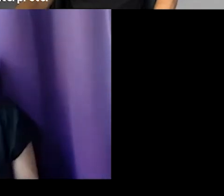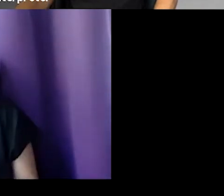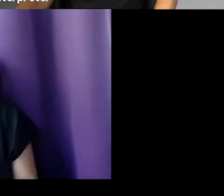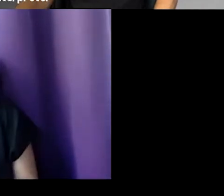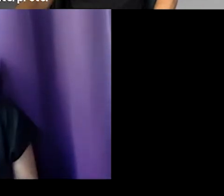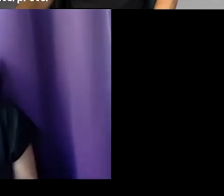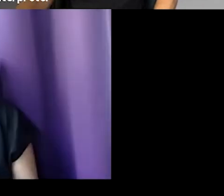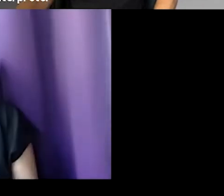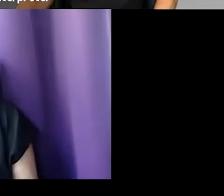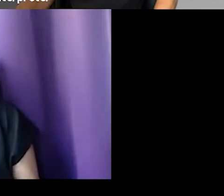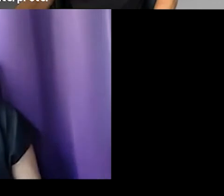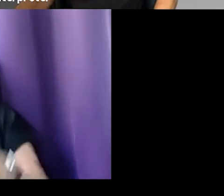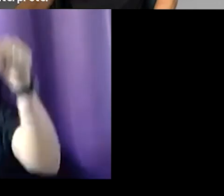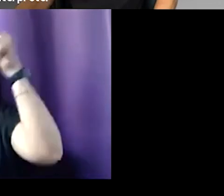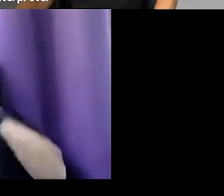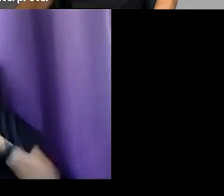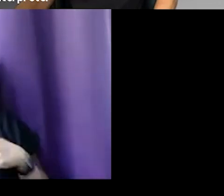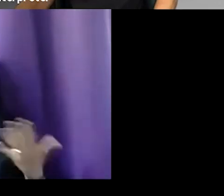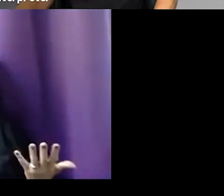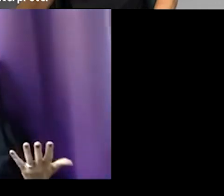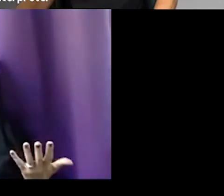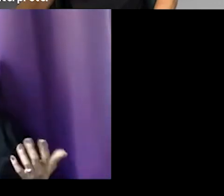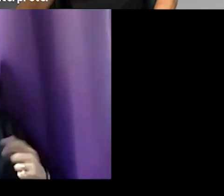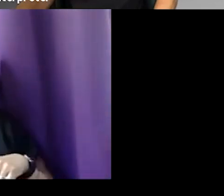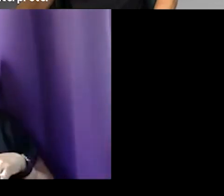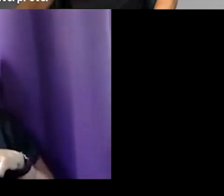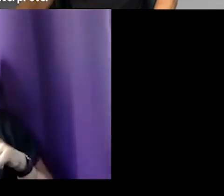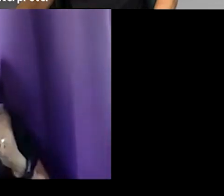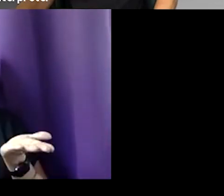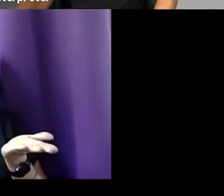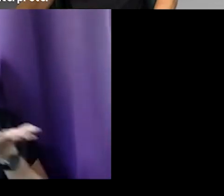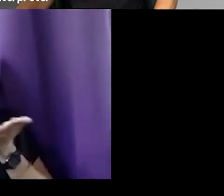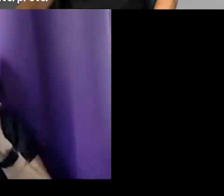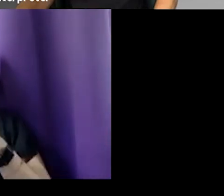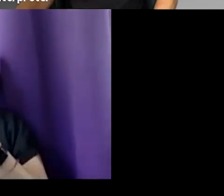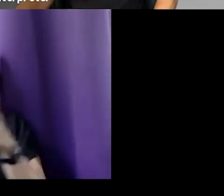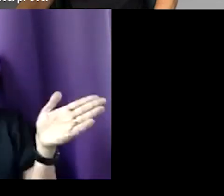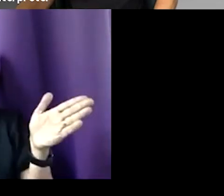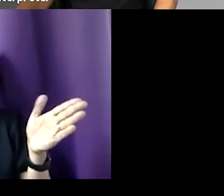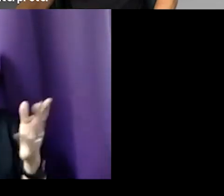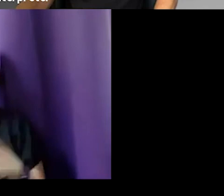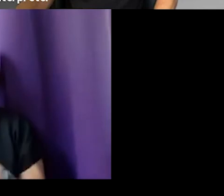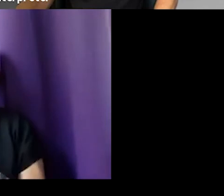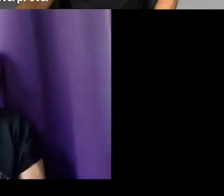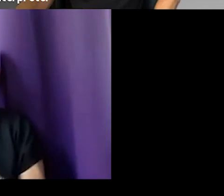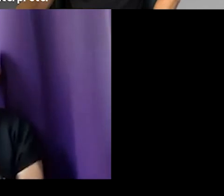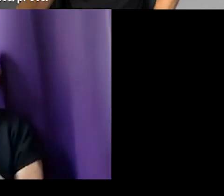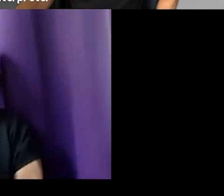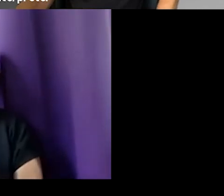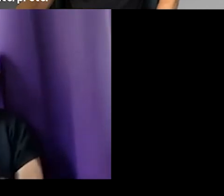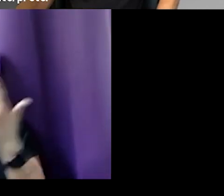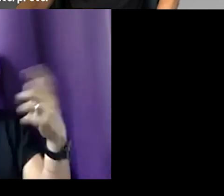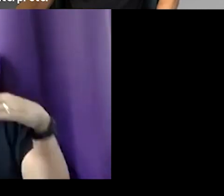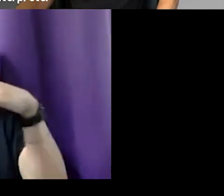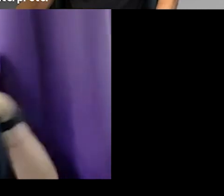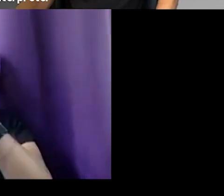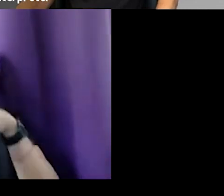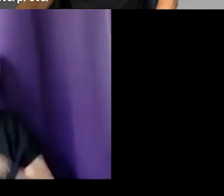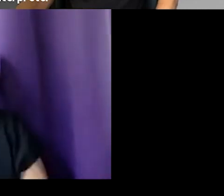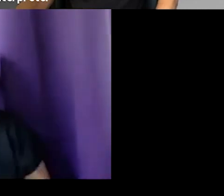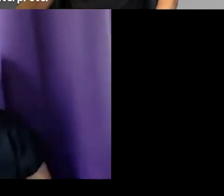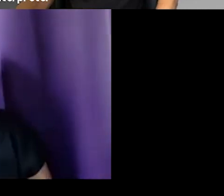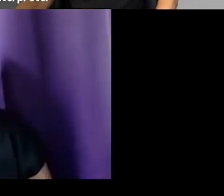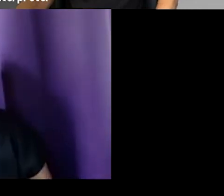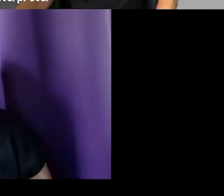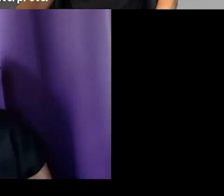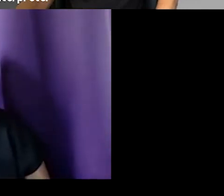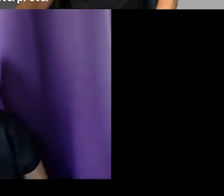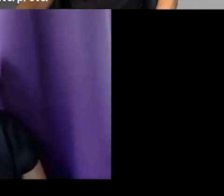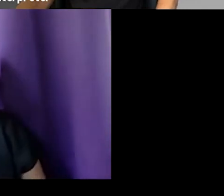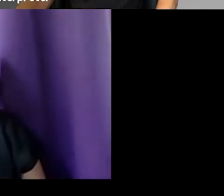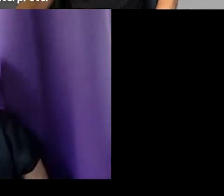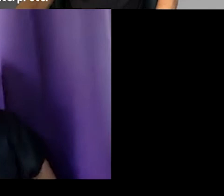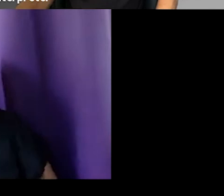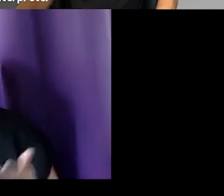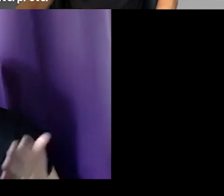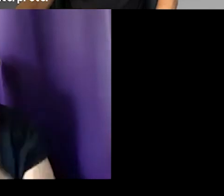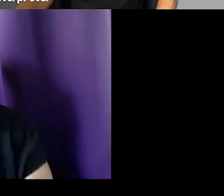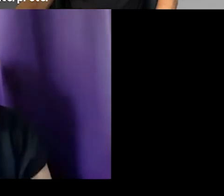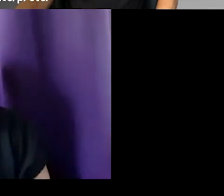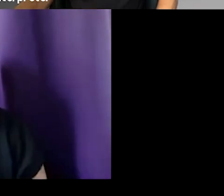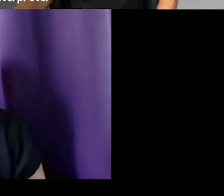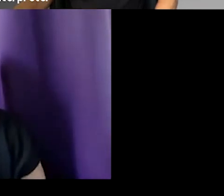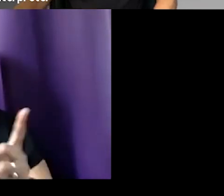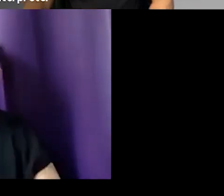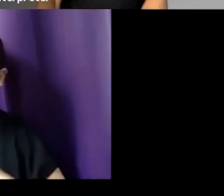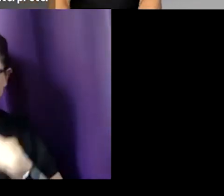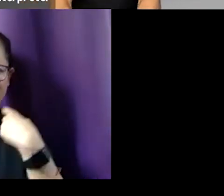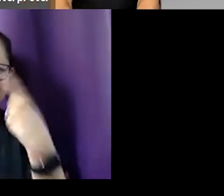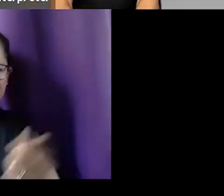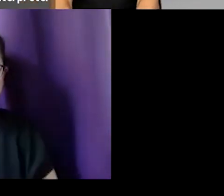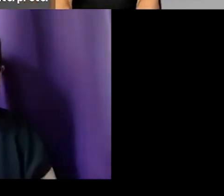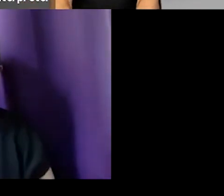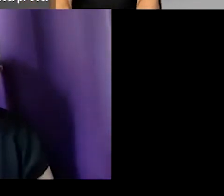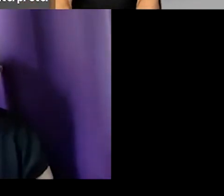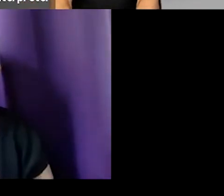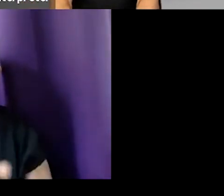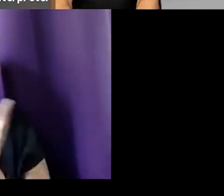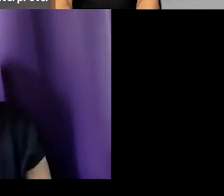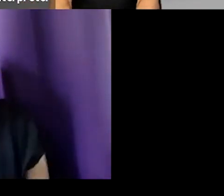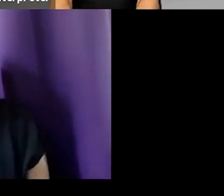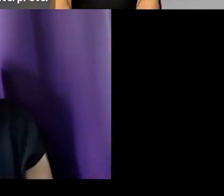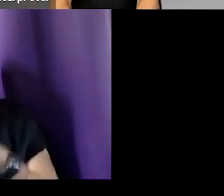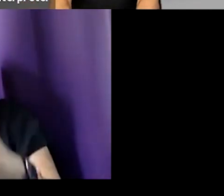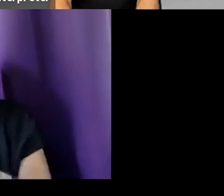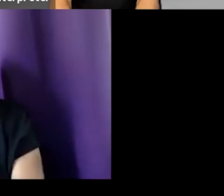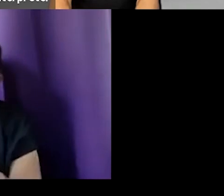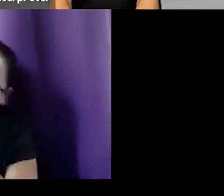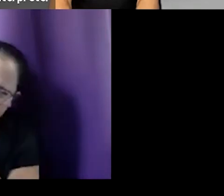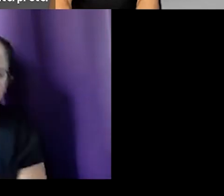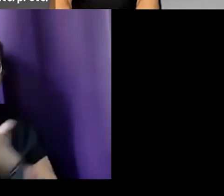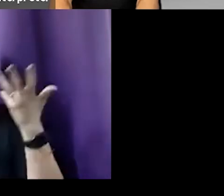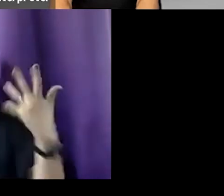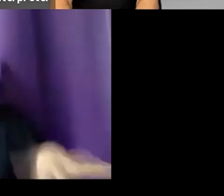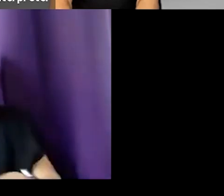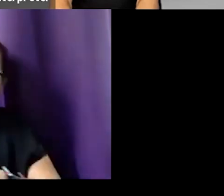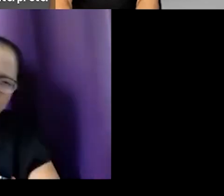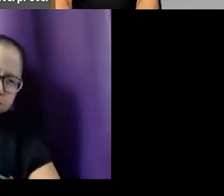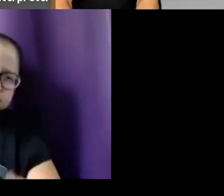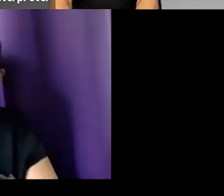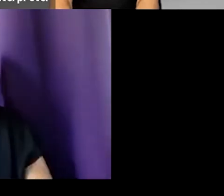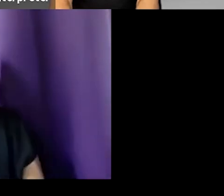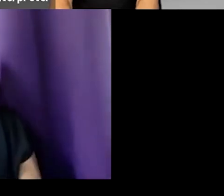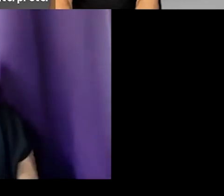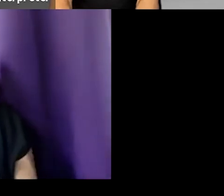The incapacity for us to serve a public need through market logics that's that's easy to say but how do we undo many many years of that investment, we could certainly turn towards labor organizing in the United States, we have so few of us, including